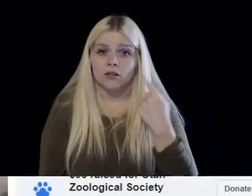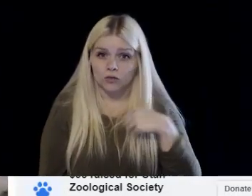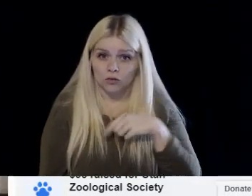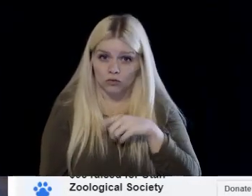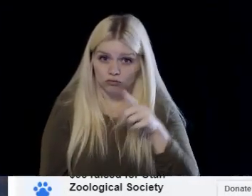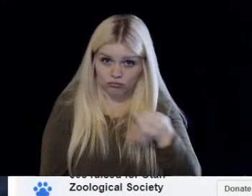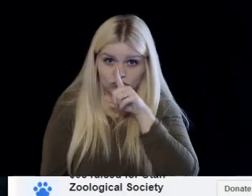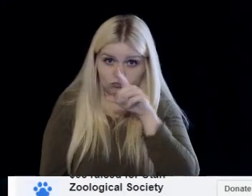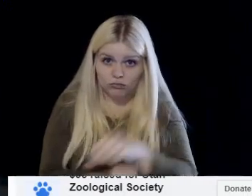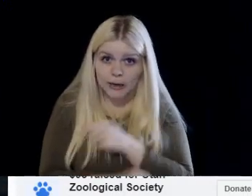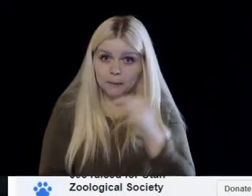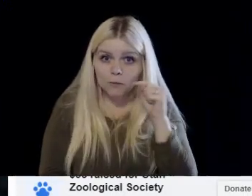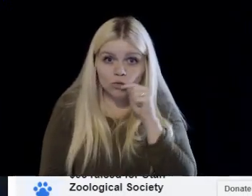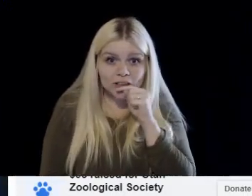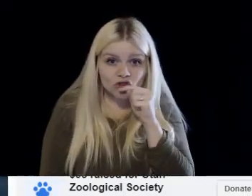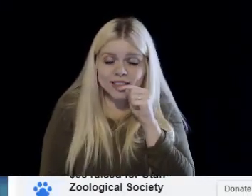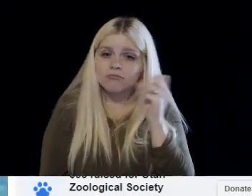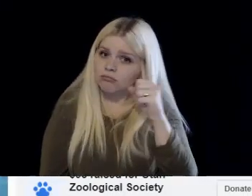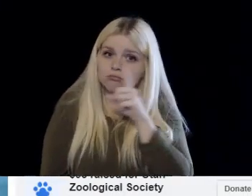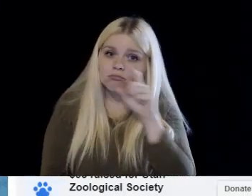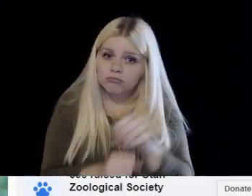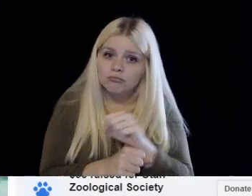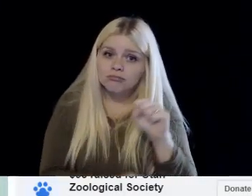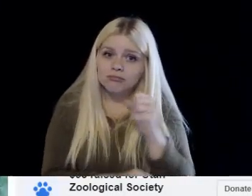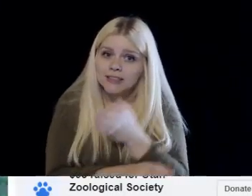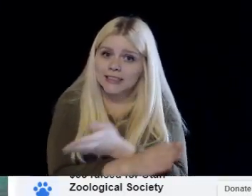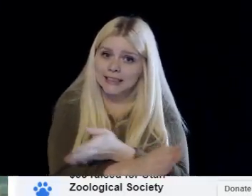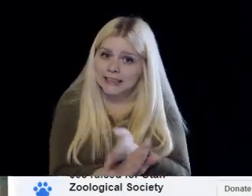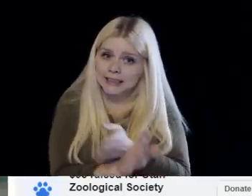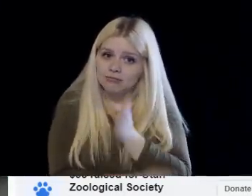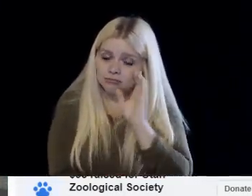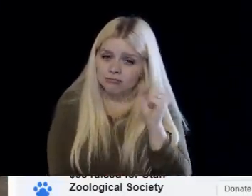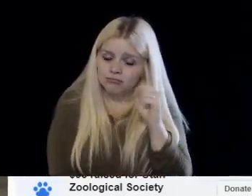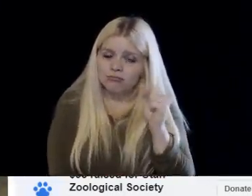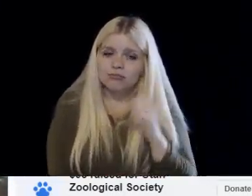Michelle: Yes, so in the wild, seals are gonna eat a lot of things- a lot of very crunchy things. They're gonna